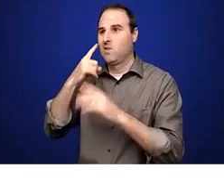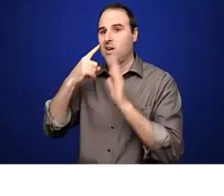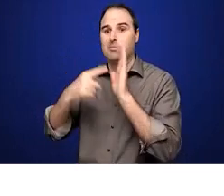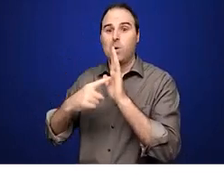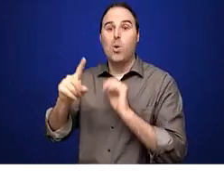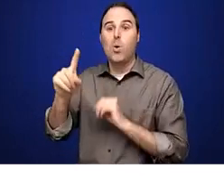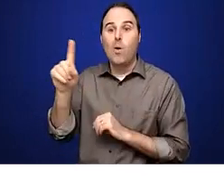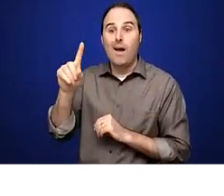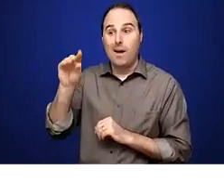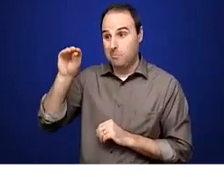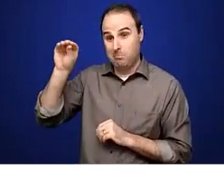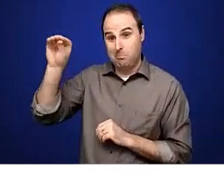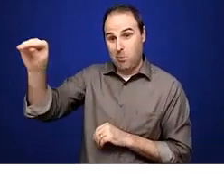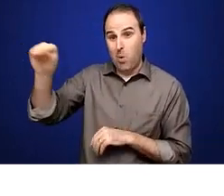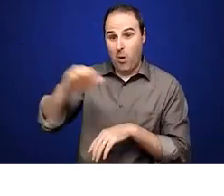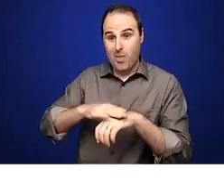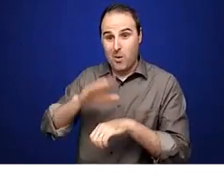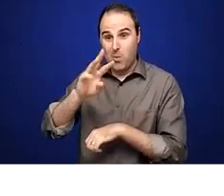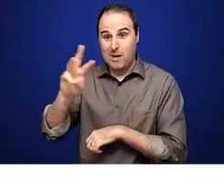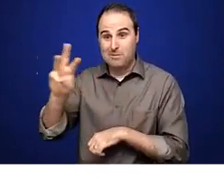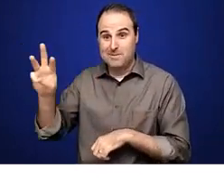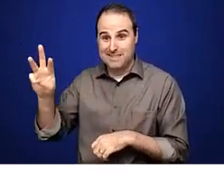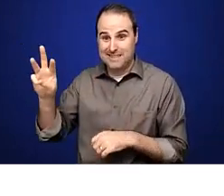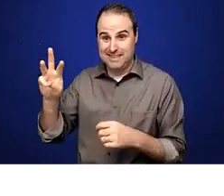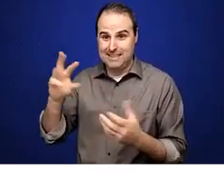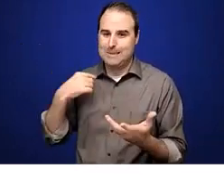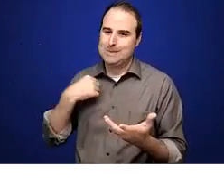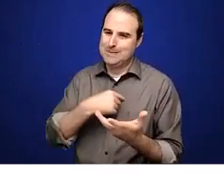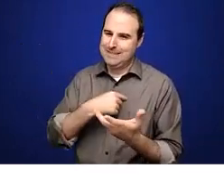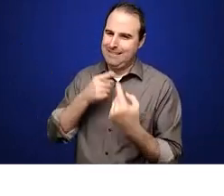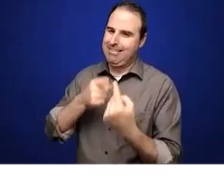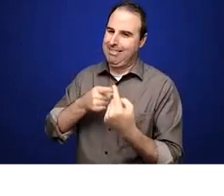is something that we had struggled with for a little bit.